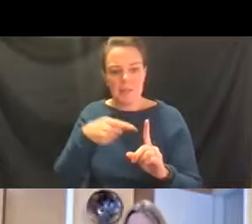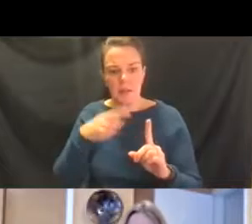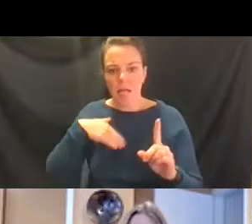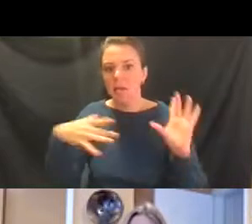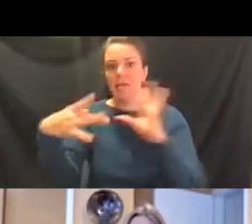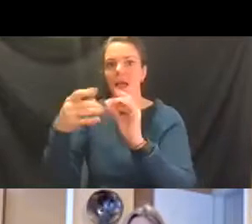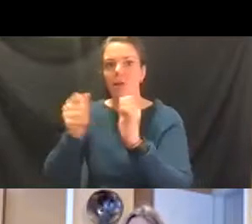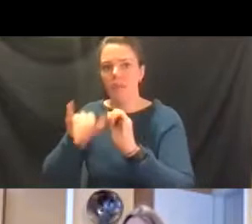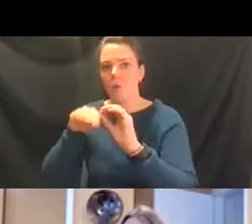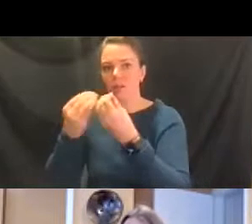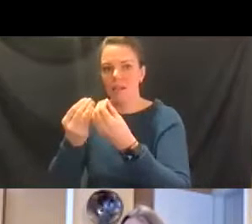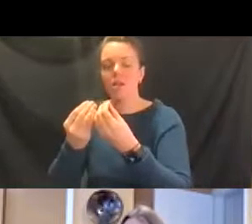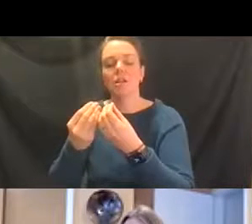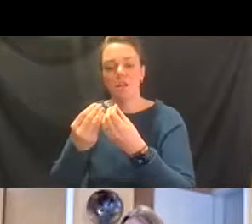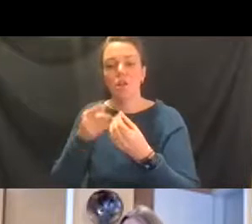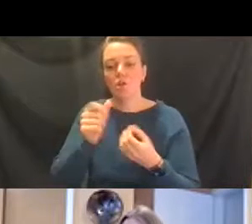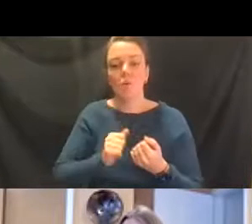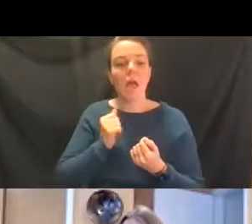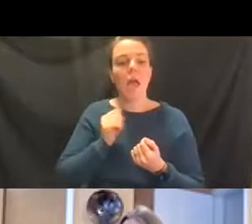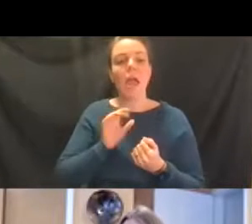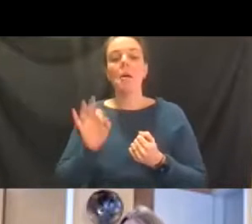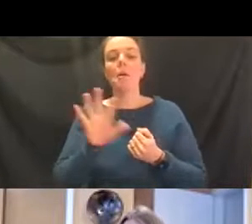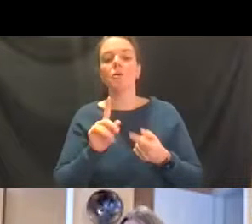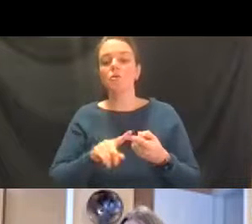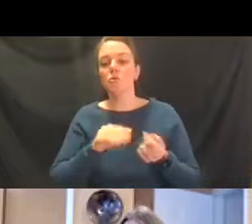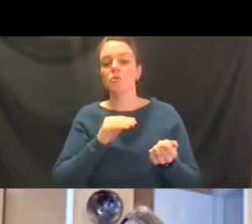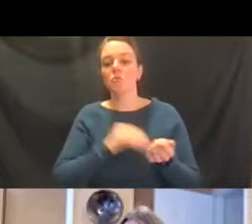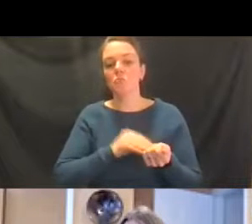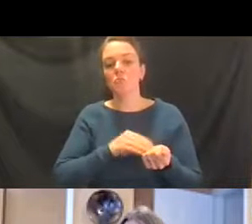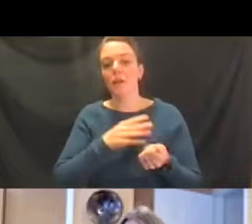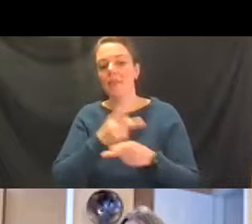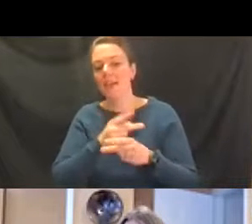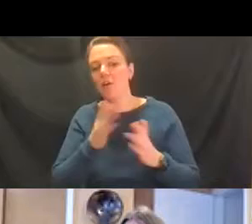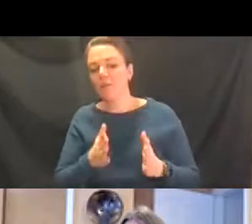to wonder out loud with the caregiver and the individual whether or not seeking out OPWDD